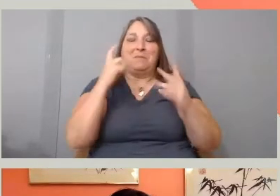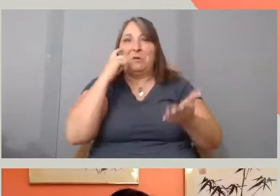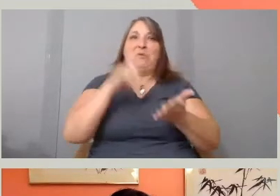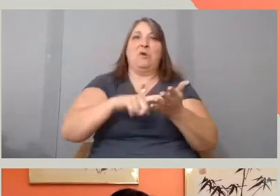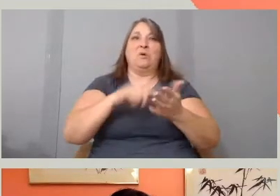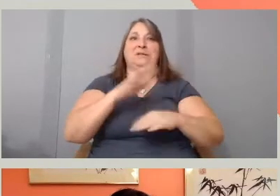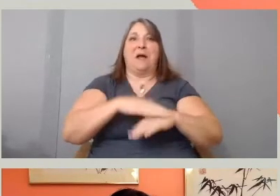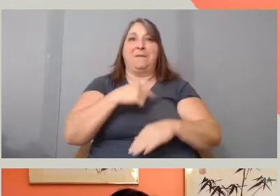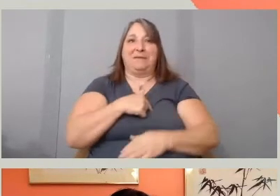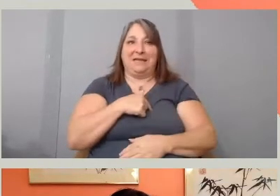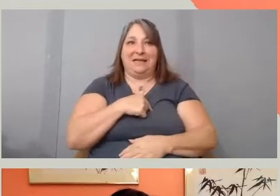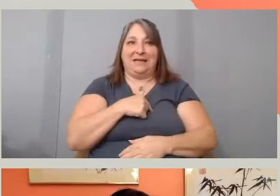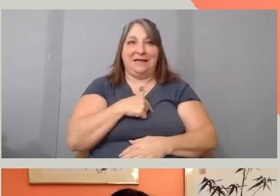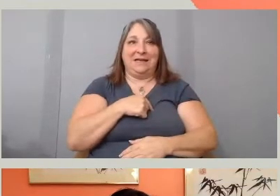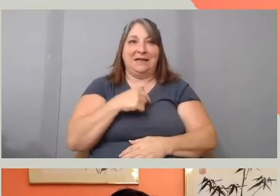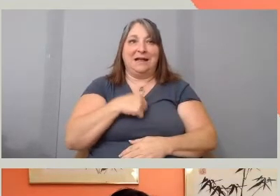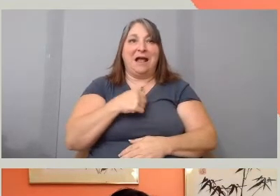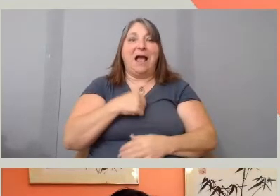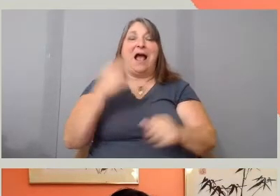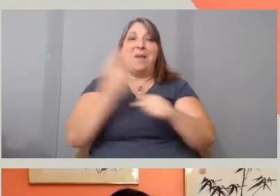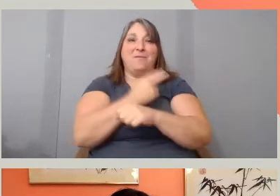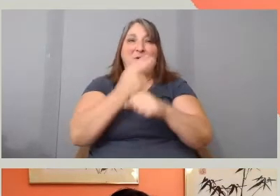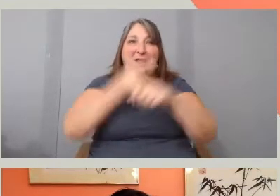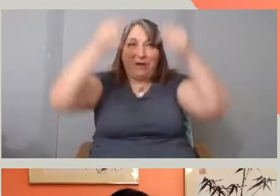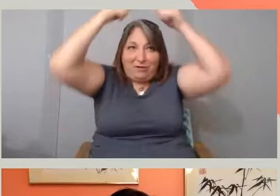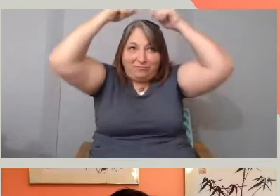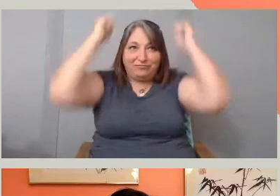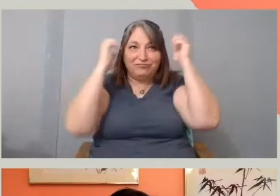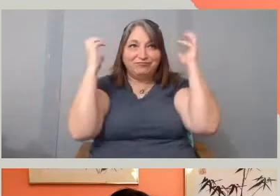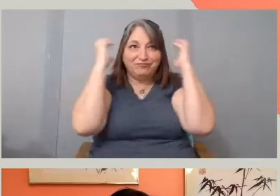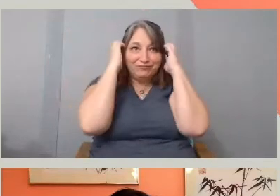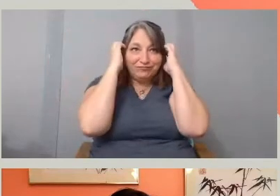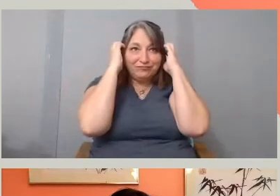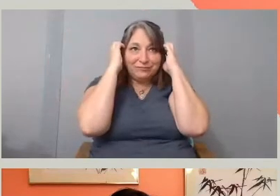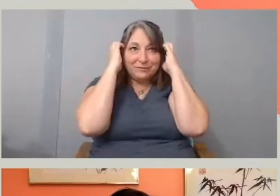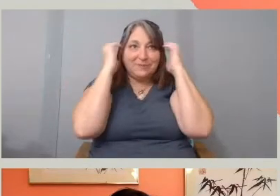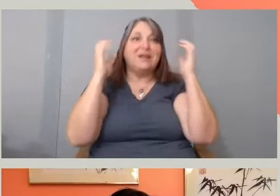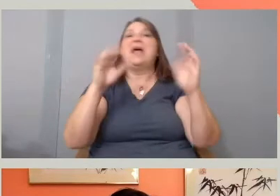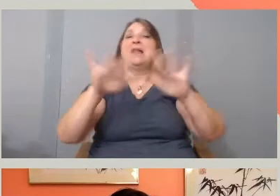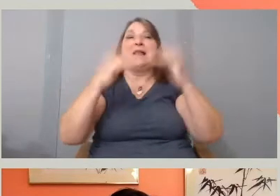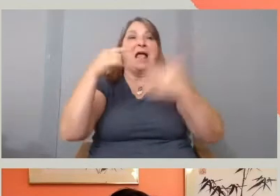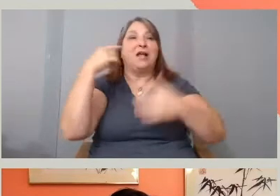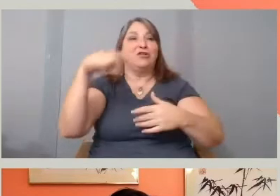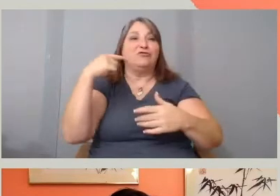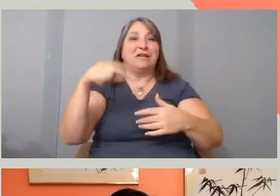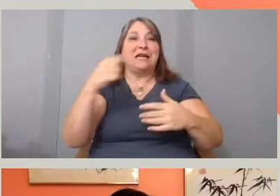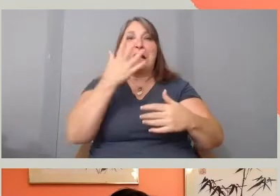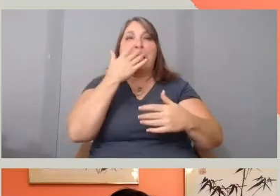I'm wearing over the ear headphones and the light green colored button down shirt.